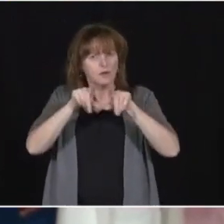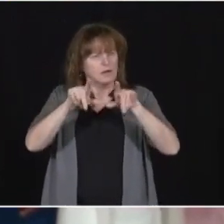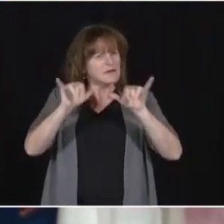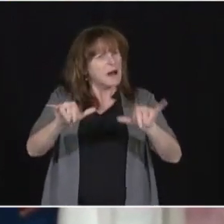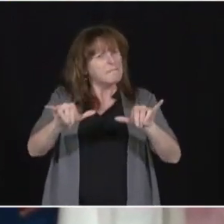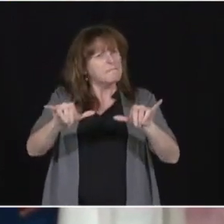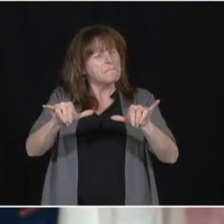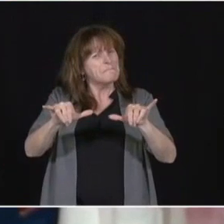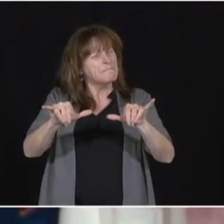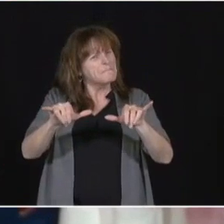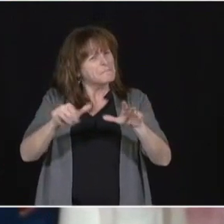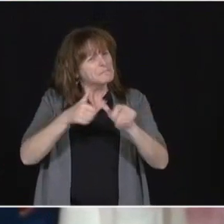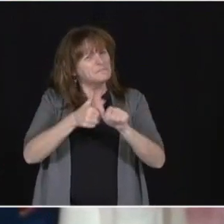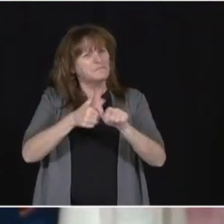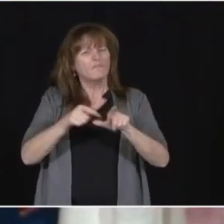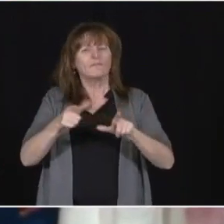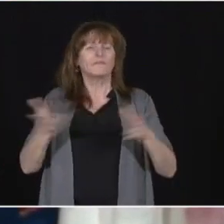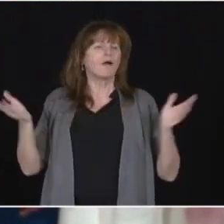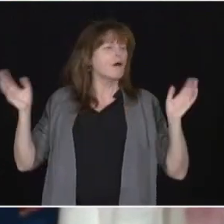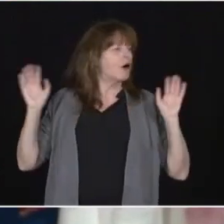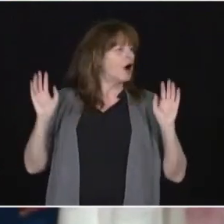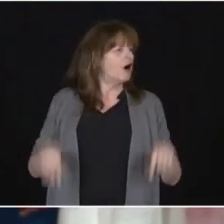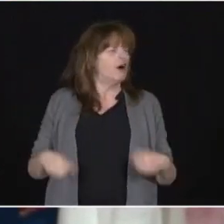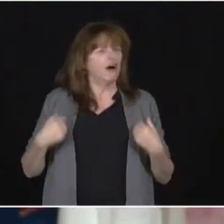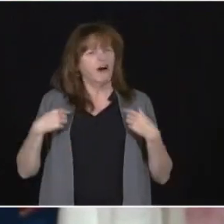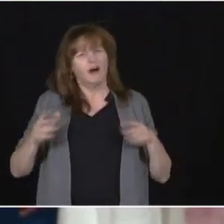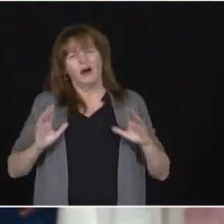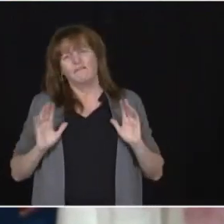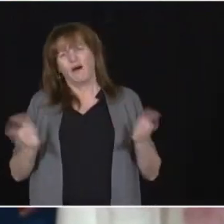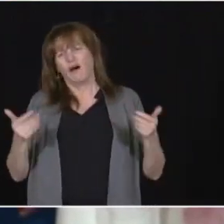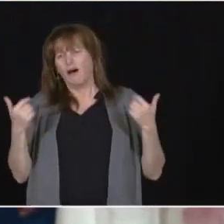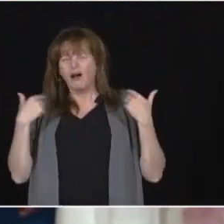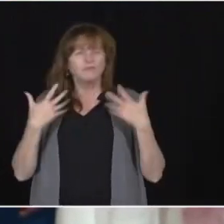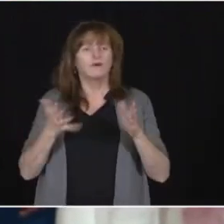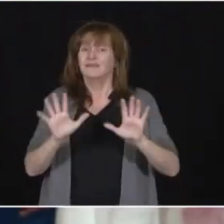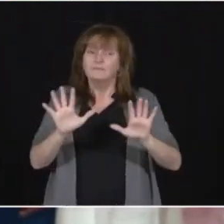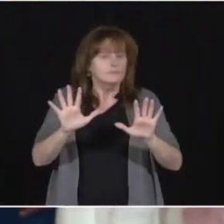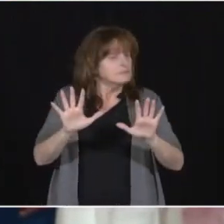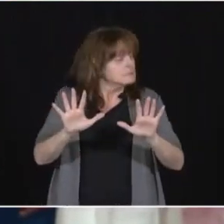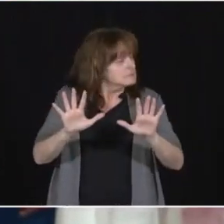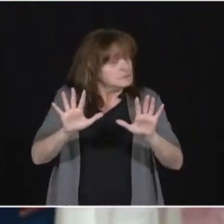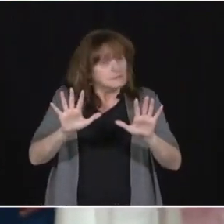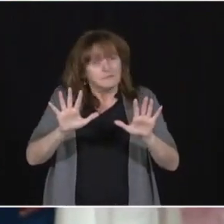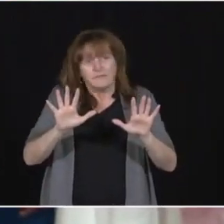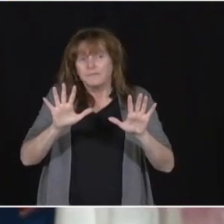of our Ministry of Labour, we have over 90 guidelines in place to help these businesses open safely